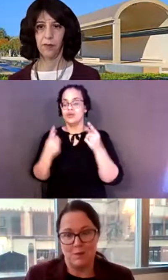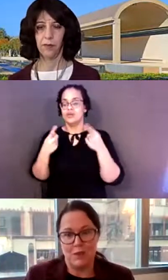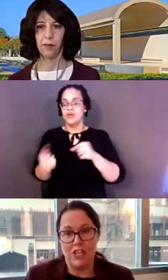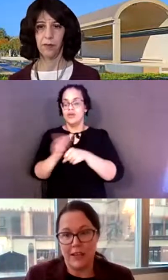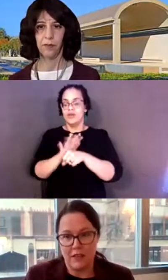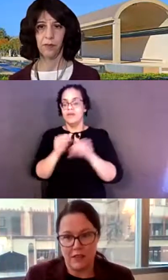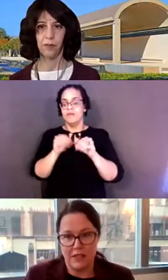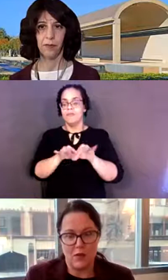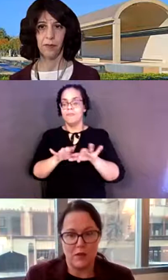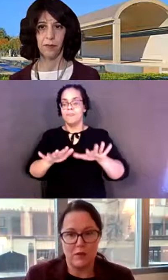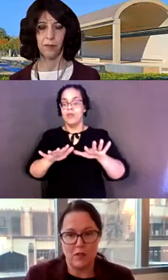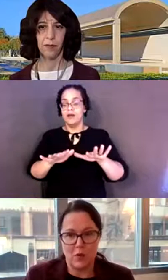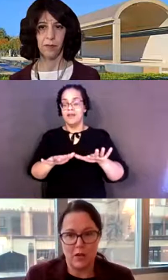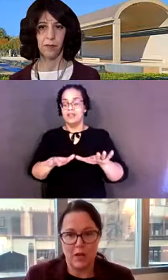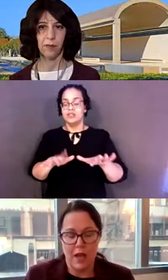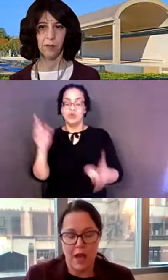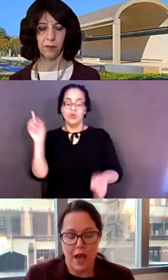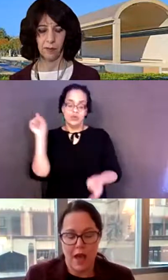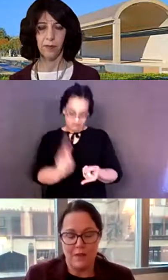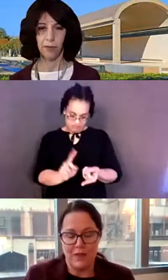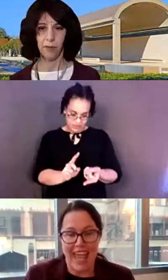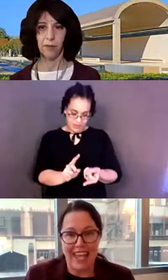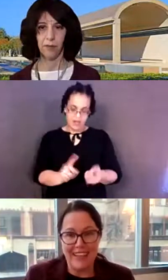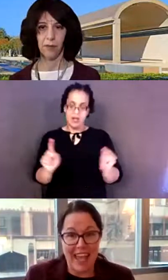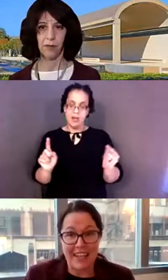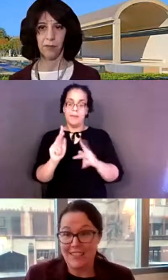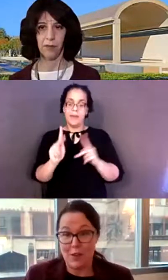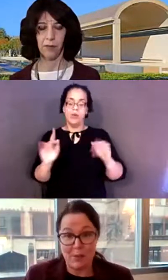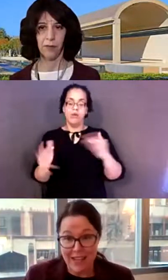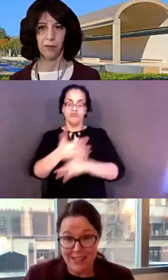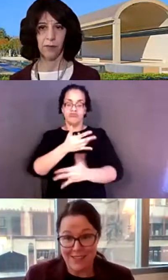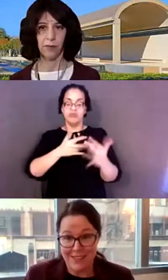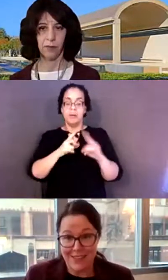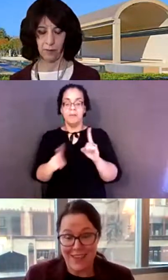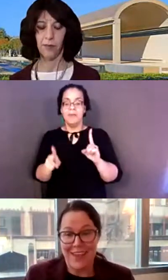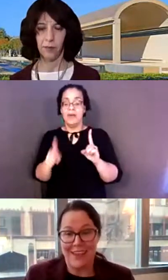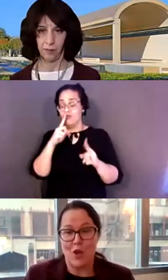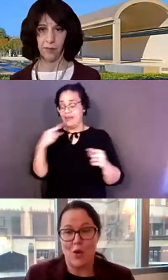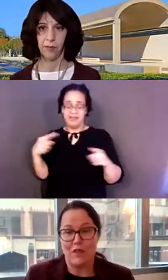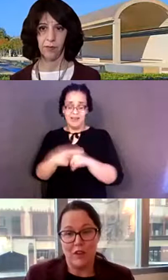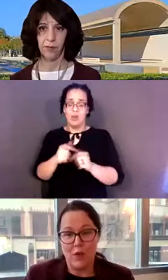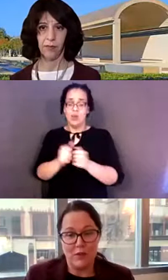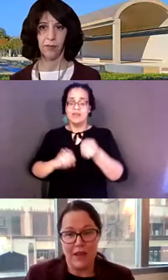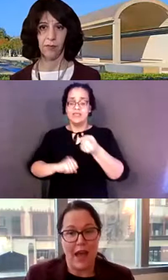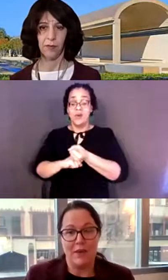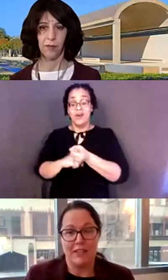reject this critical support the ADA still applies.